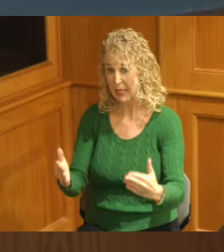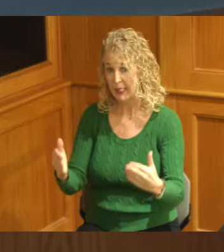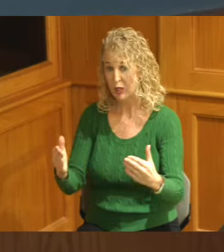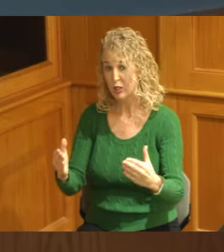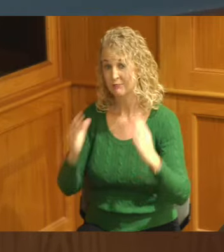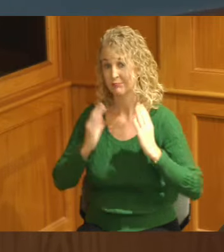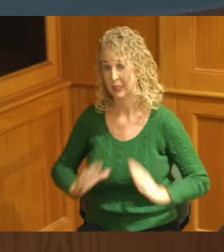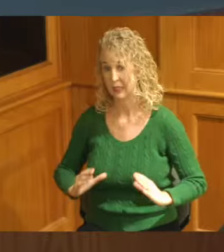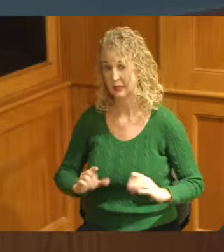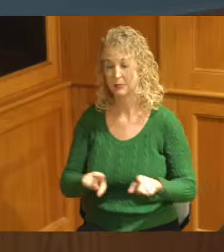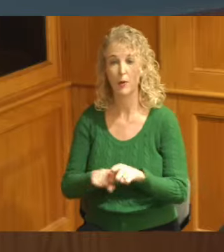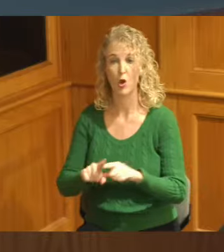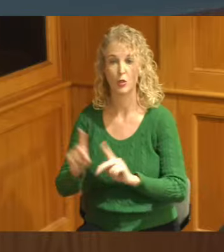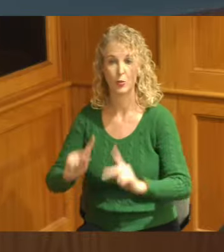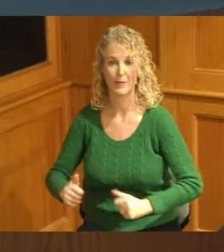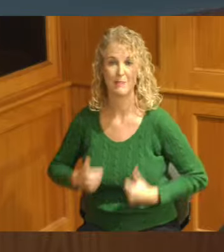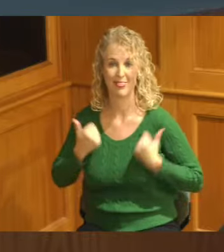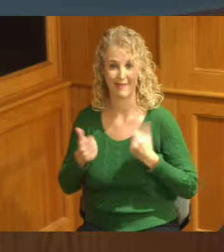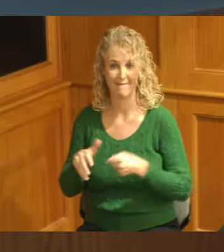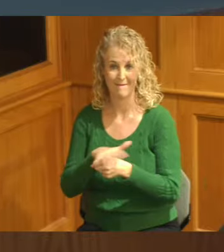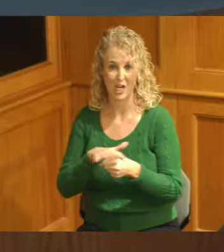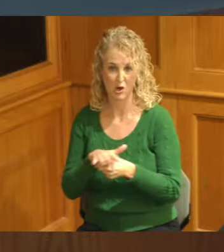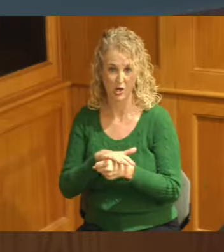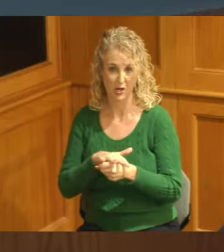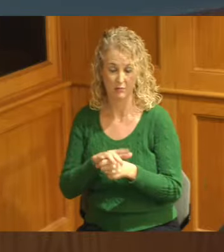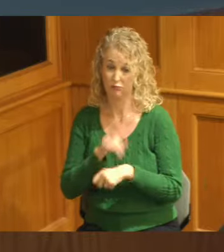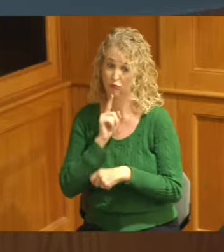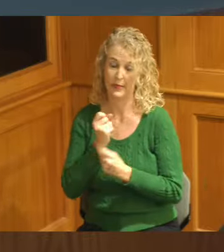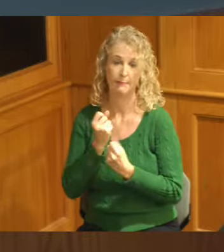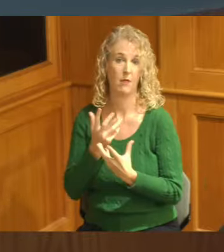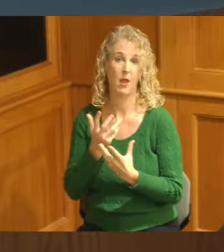but also the residents that live in that area and there are plenty of them and more to come. And